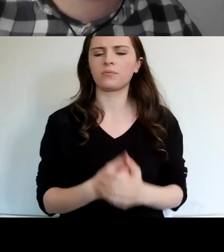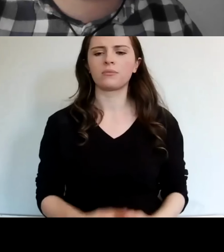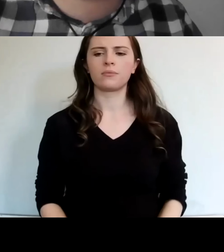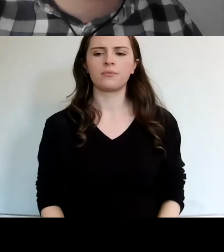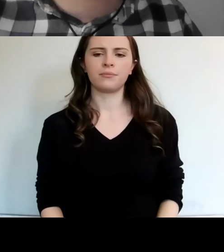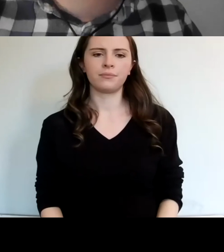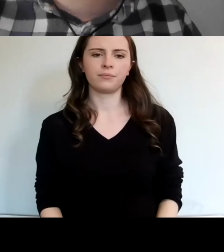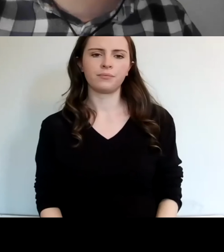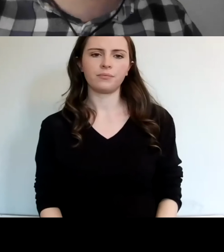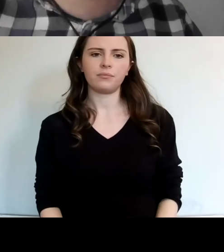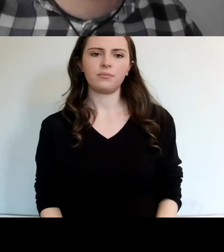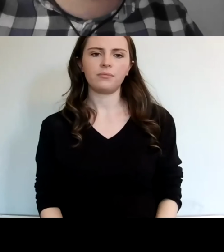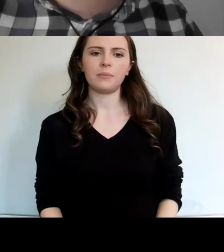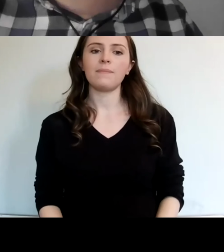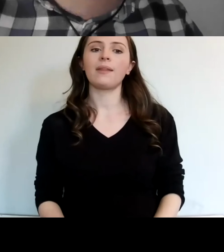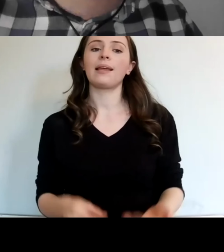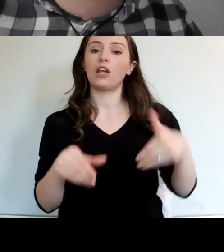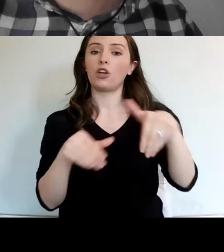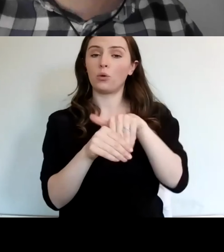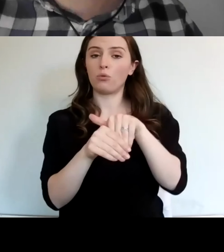In conclusion, I'll just say...